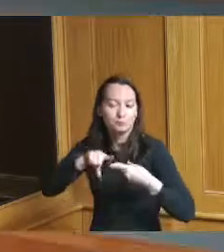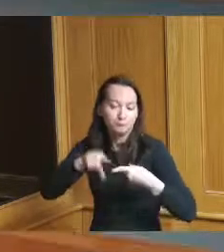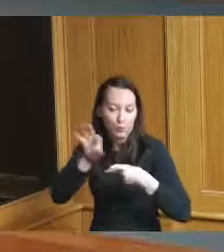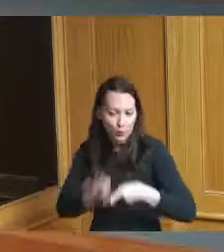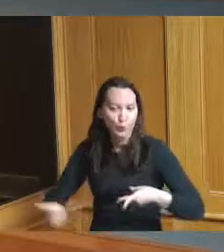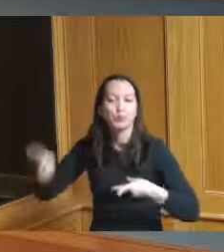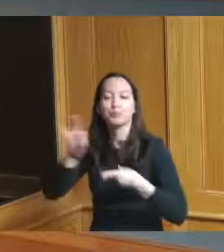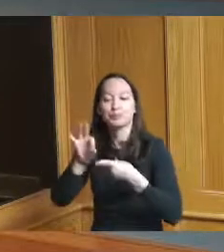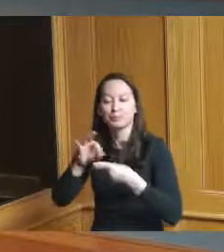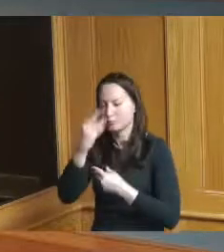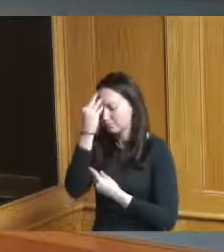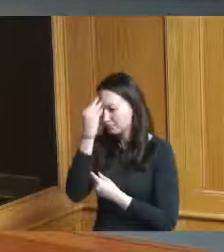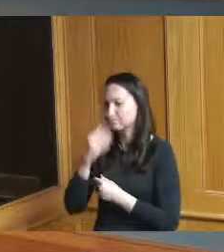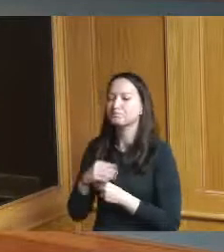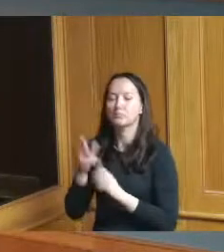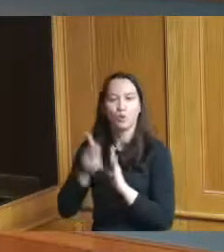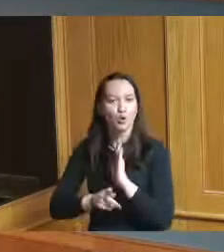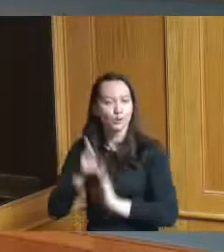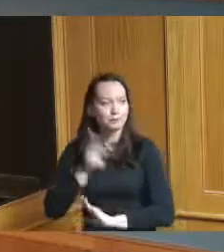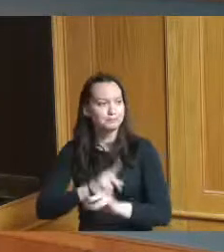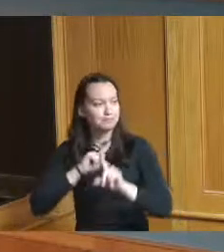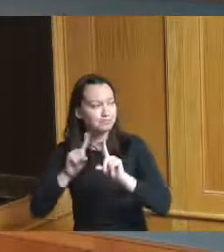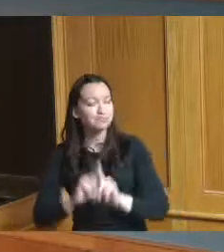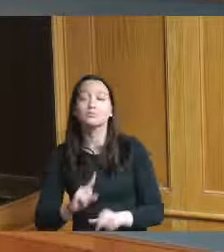when we think about these programs so first to the people